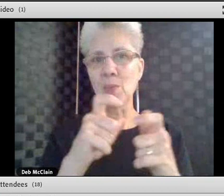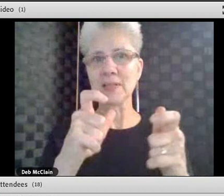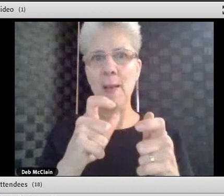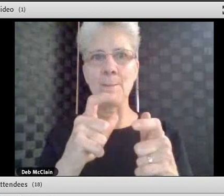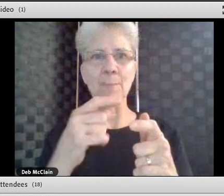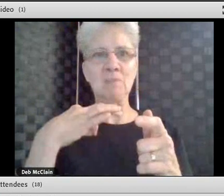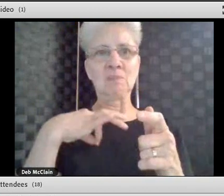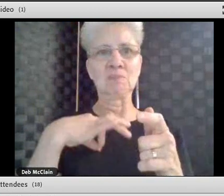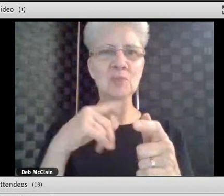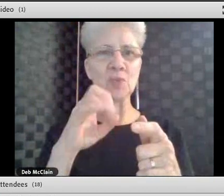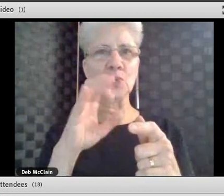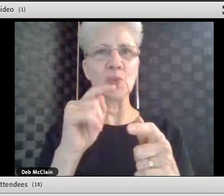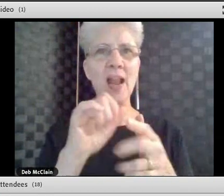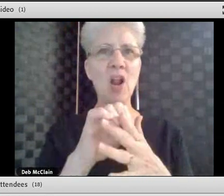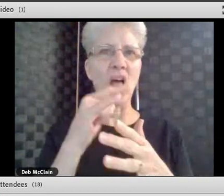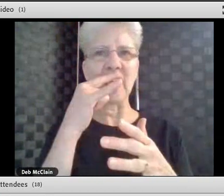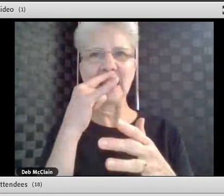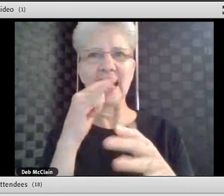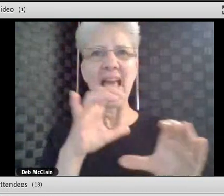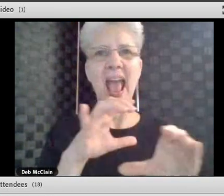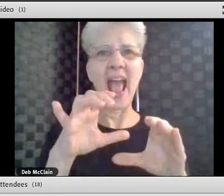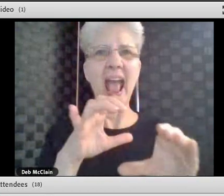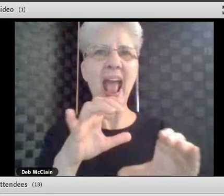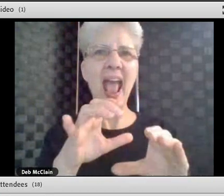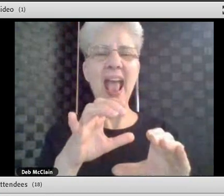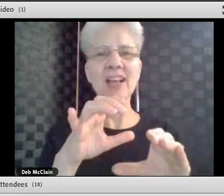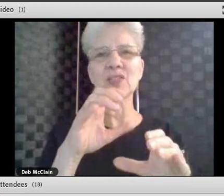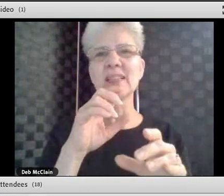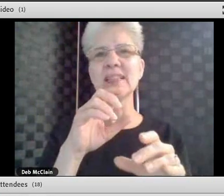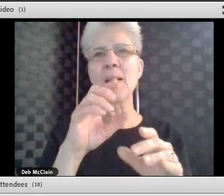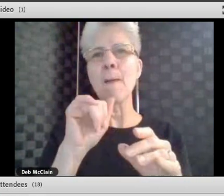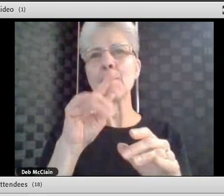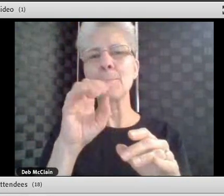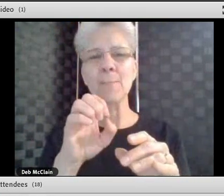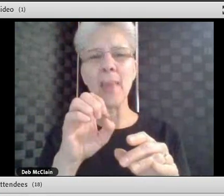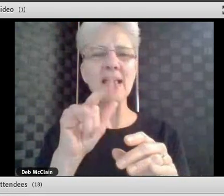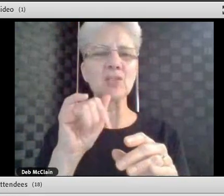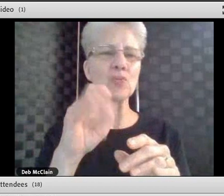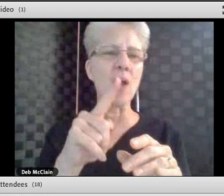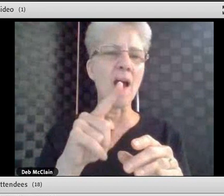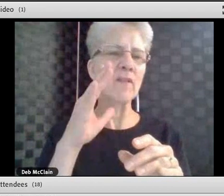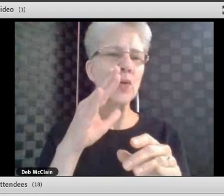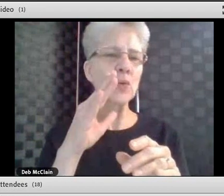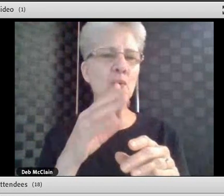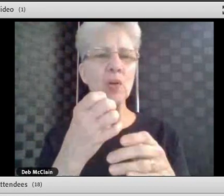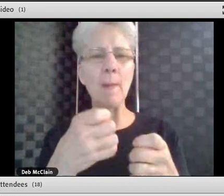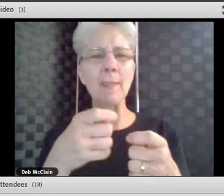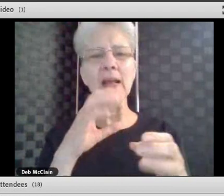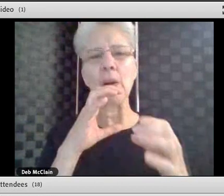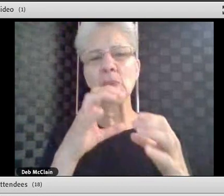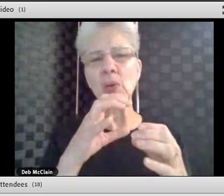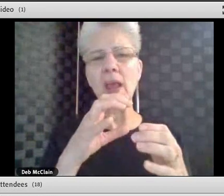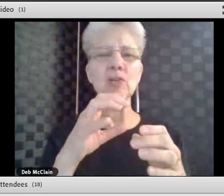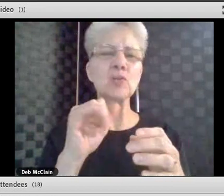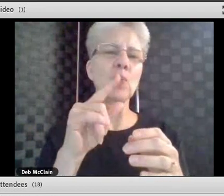the kid action stuff -- aliens, space travel, cool pieces of futuristic equipment like communicators, recorders, and transporters,